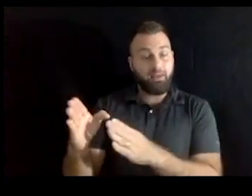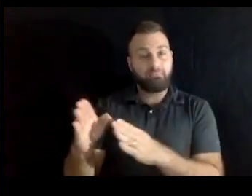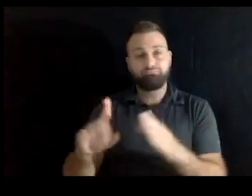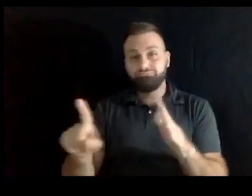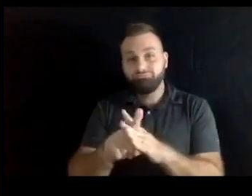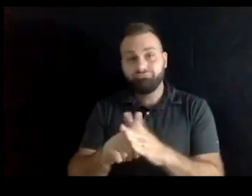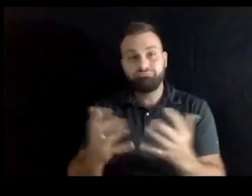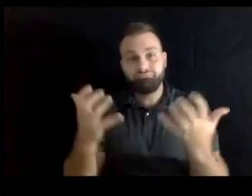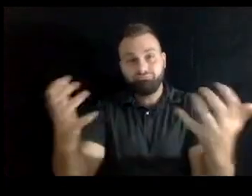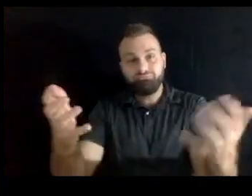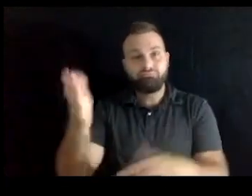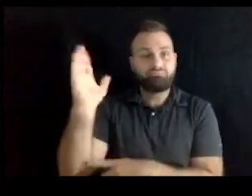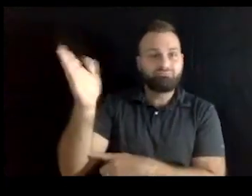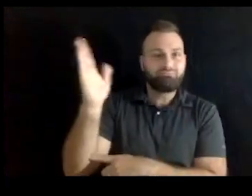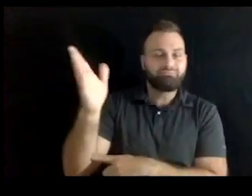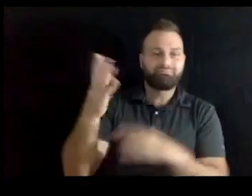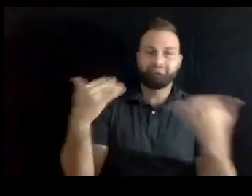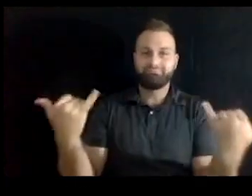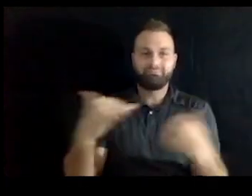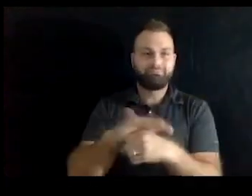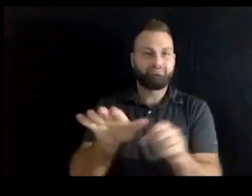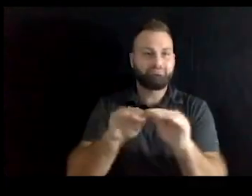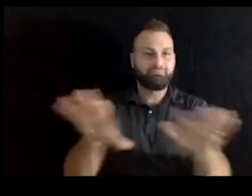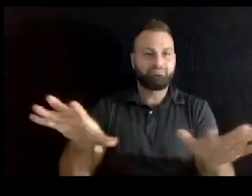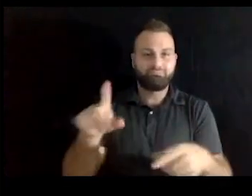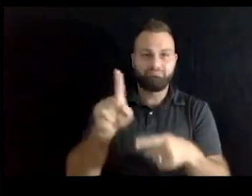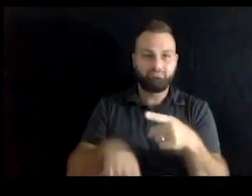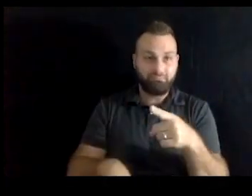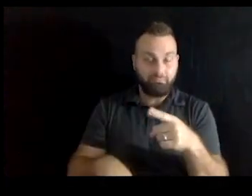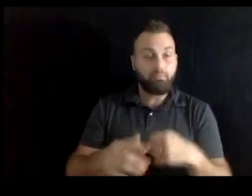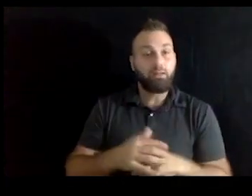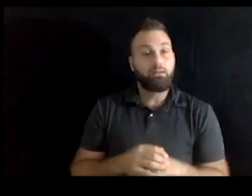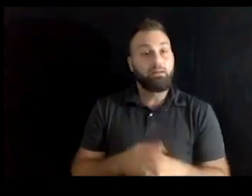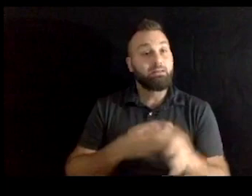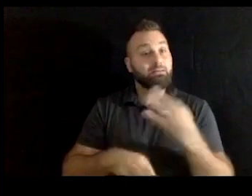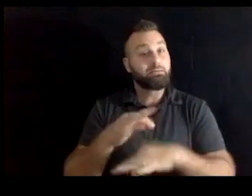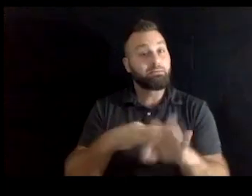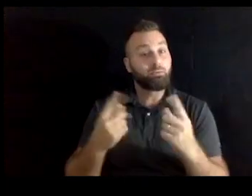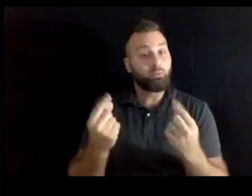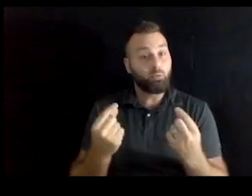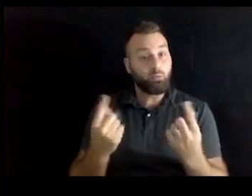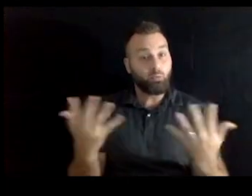but that's not possible now due to the pandemic. Instead, I pre recorded this lecture for you.